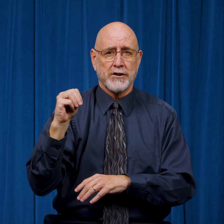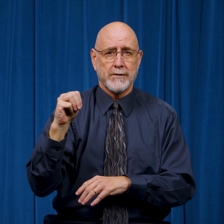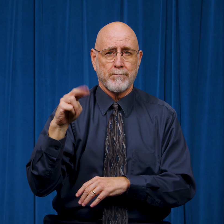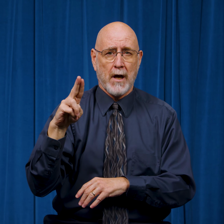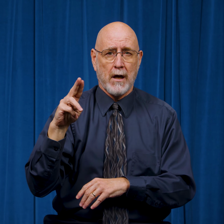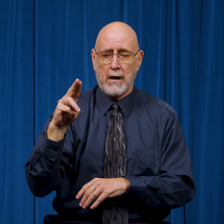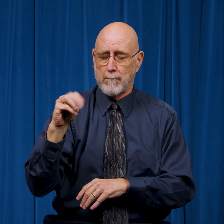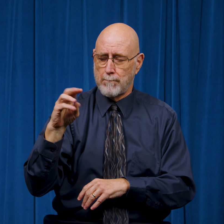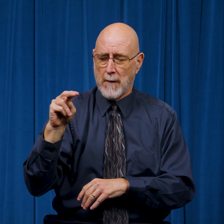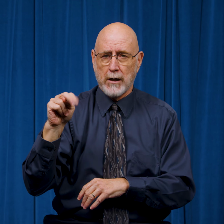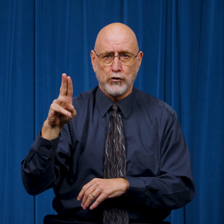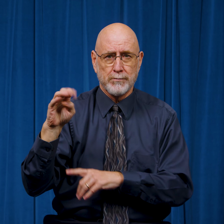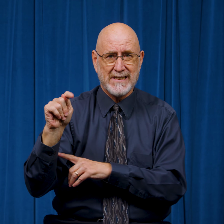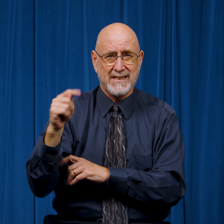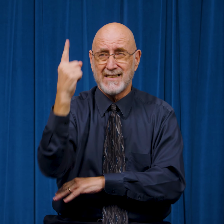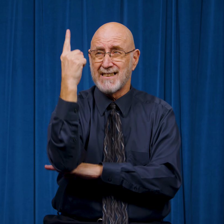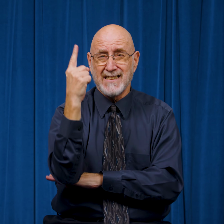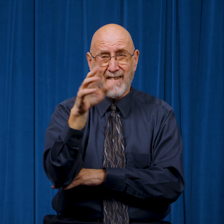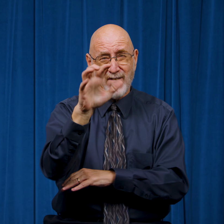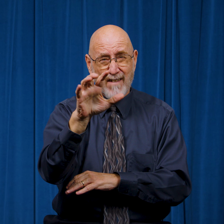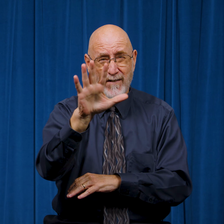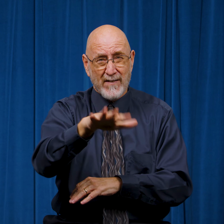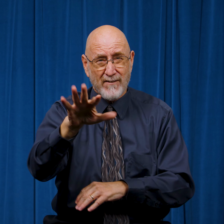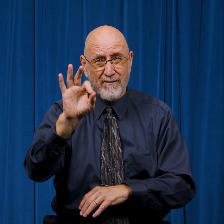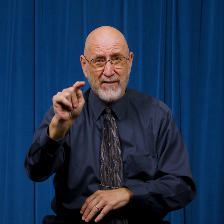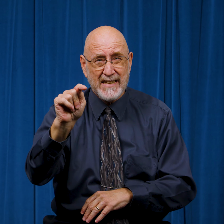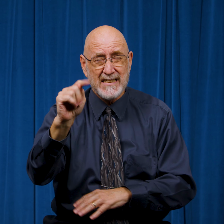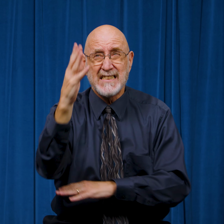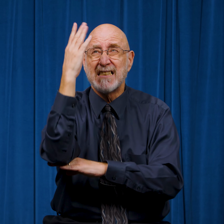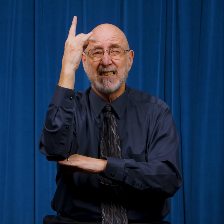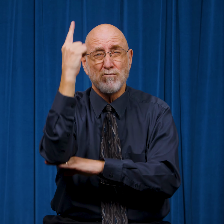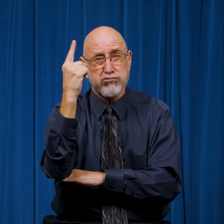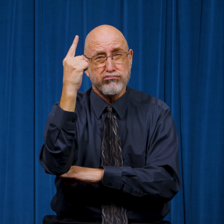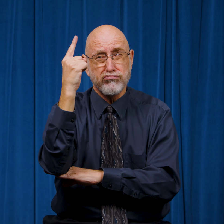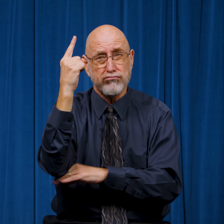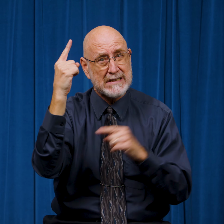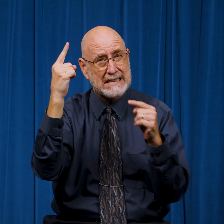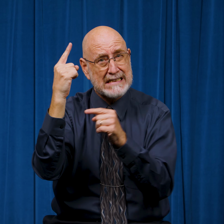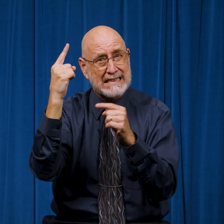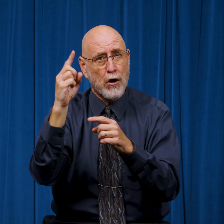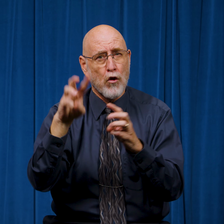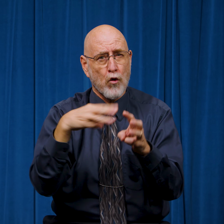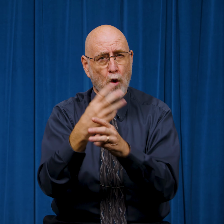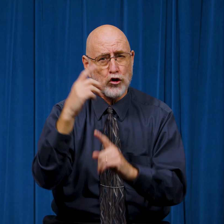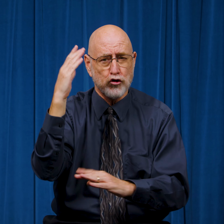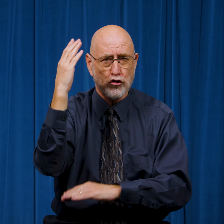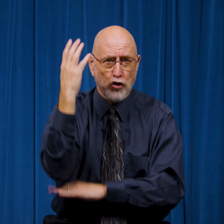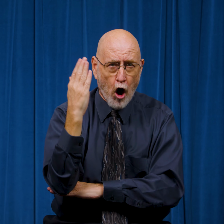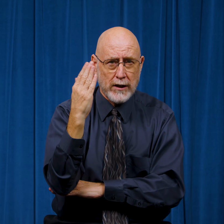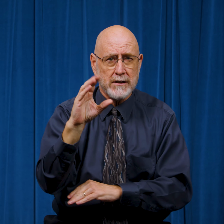Standing 555 feet tall, the Washington Monument is the world's tallest obelisk,